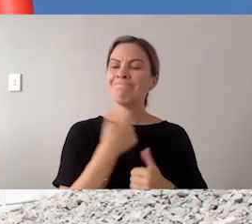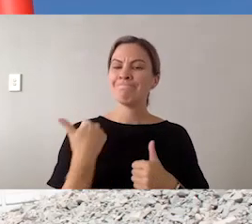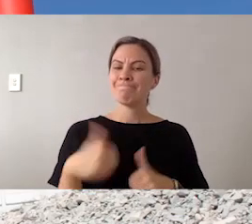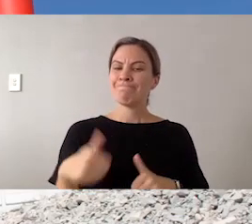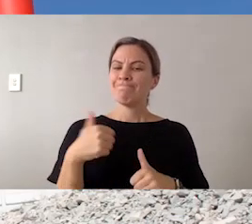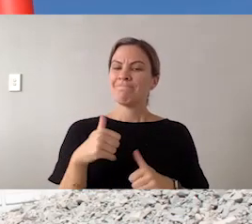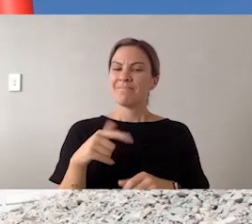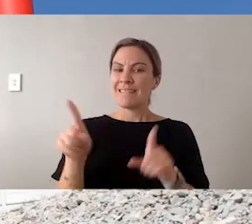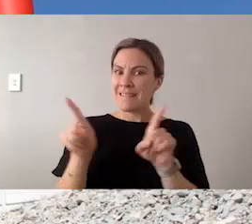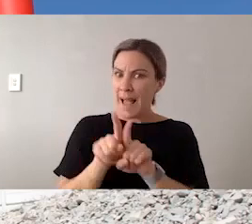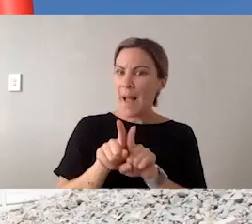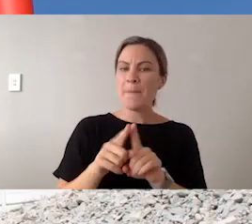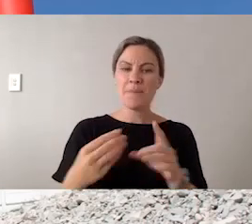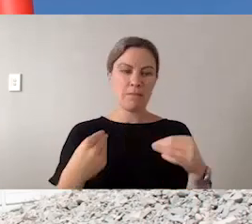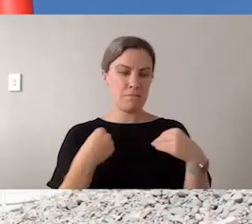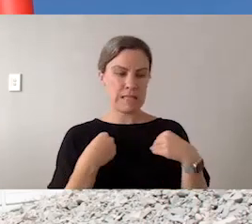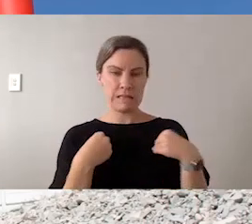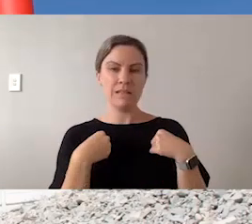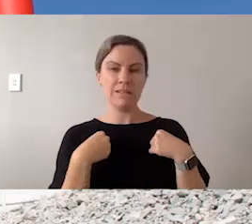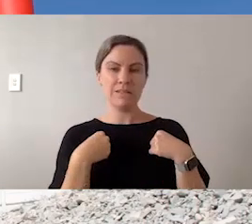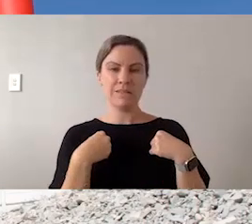the way in which we work with others - is that numbers do not equal